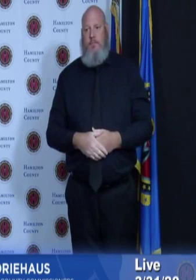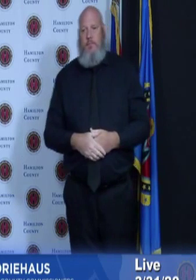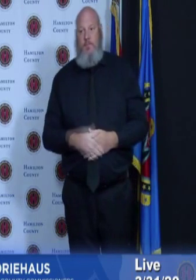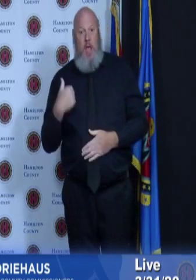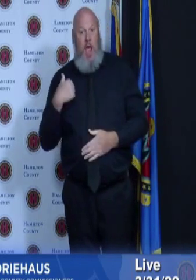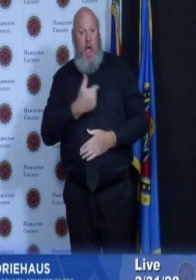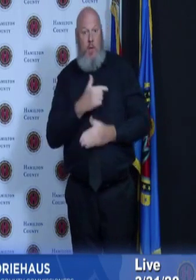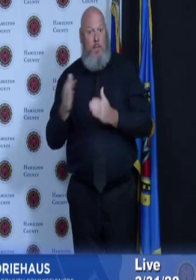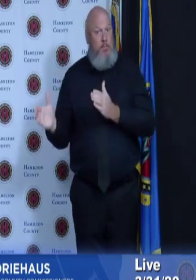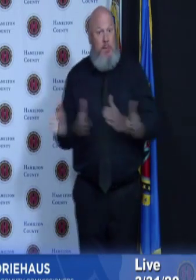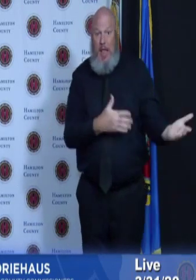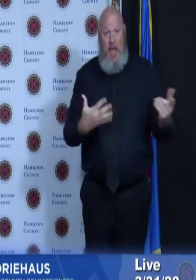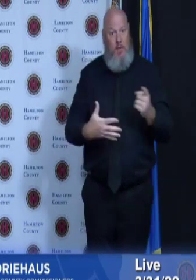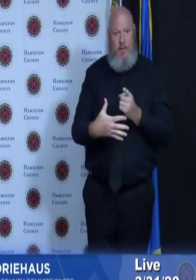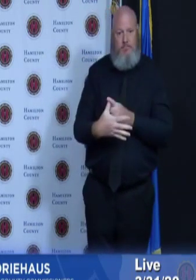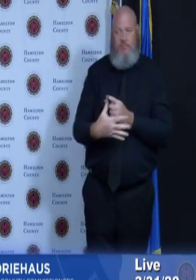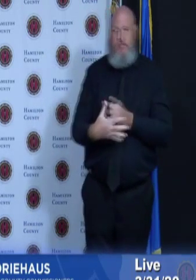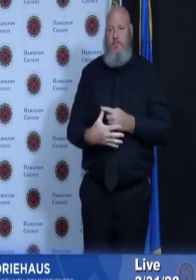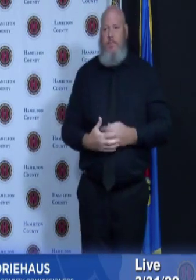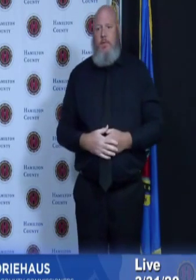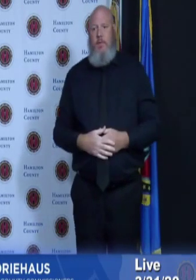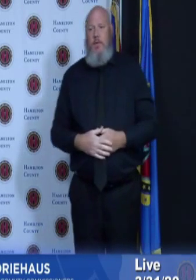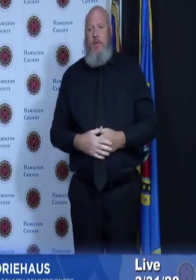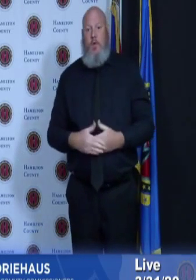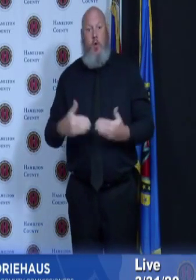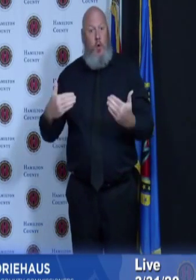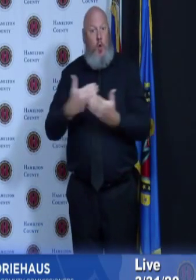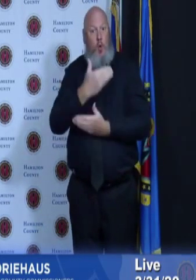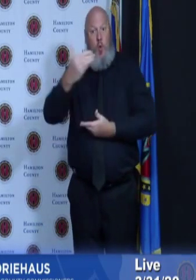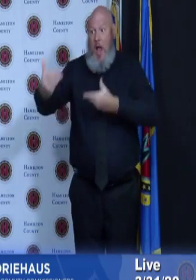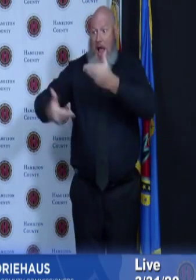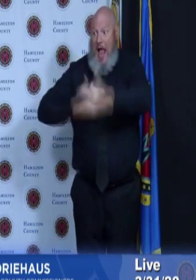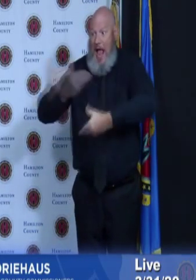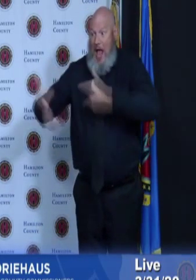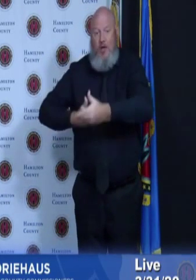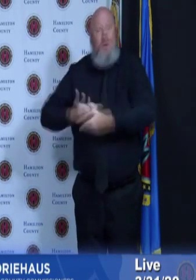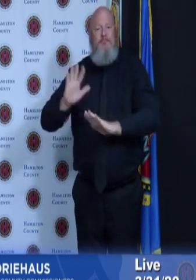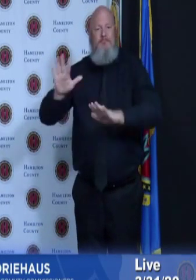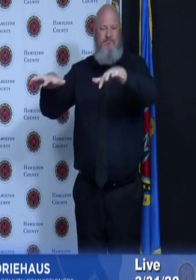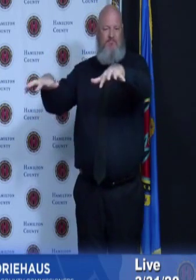current request of its own agencies we have asked all independently elected